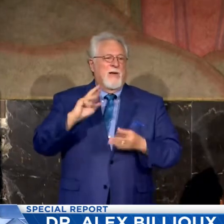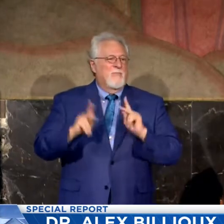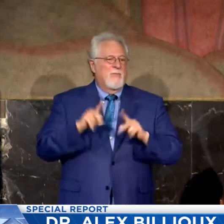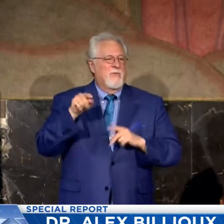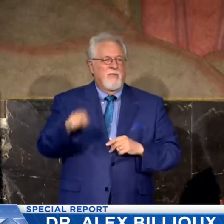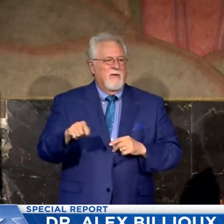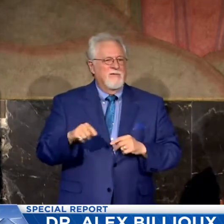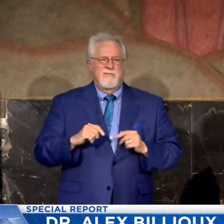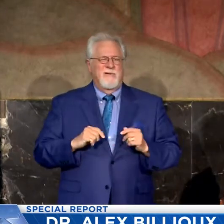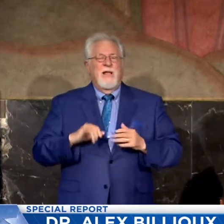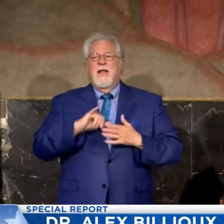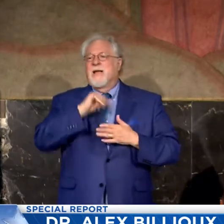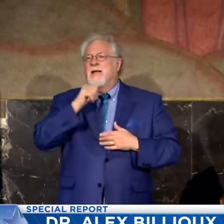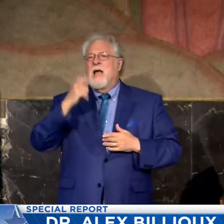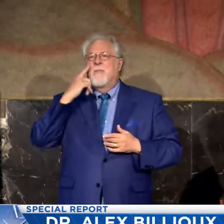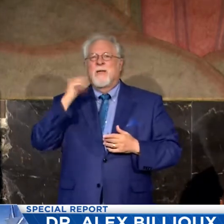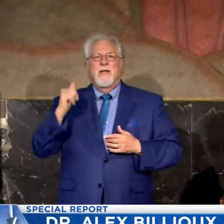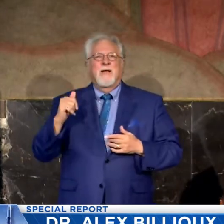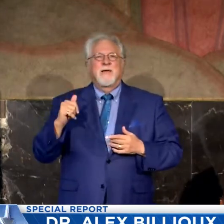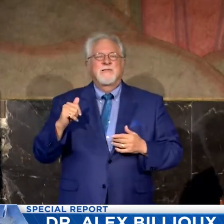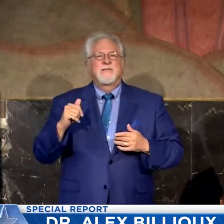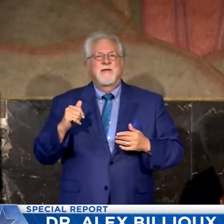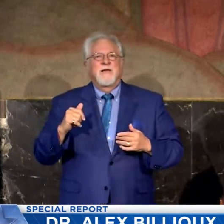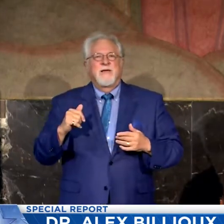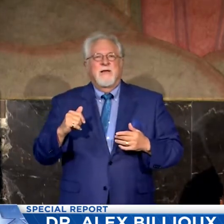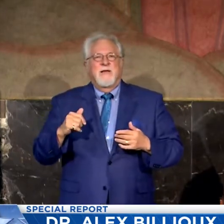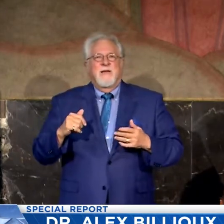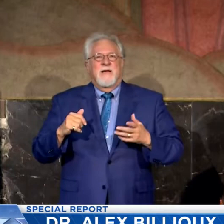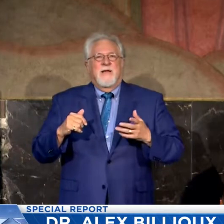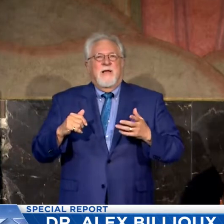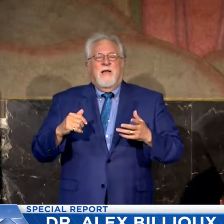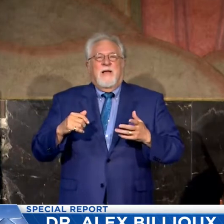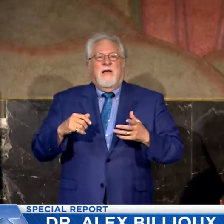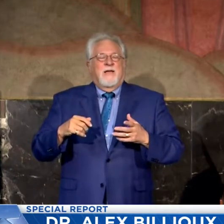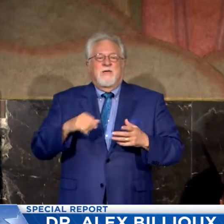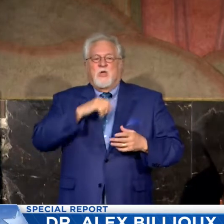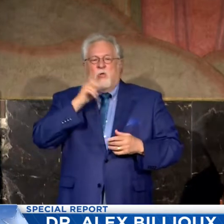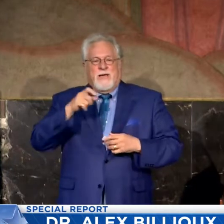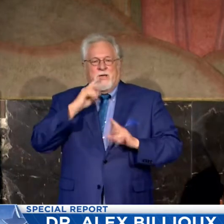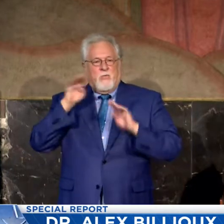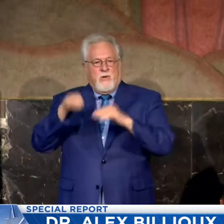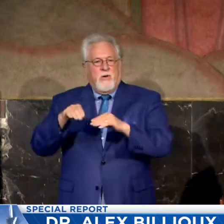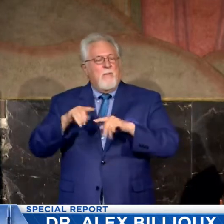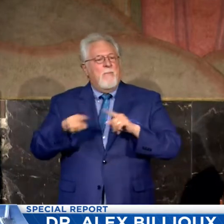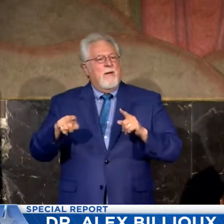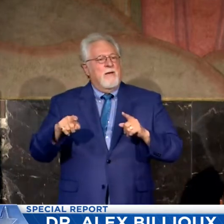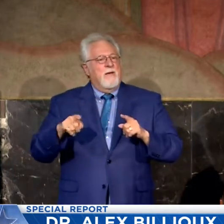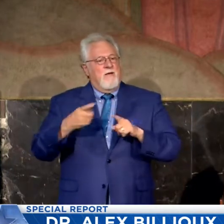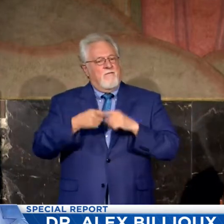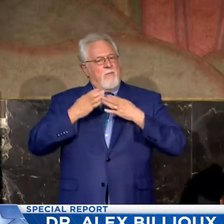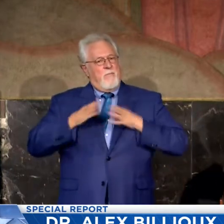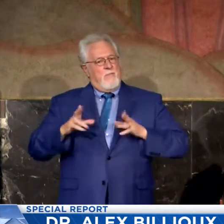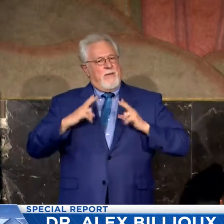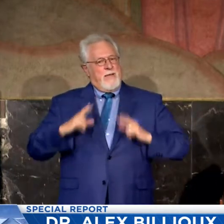BUT I WOULD NOT SAY THAT EVERY TIME A NEW FARM IS IDENTIFIED THAT WE WILL GIVE YOU WHO IT IS AND WHAT THE NUMBER OF INDIVIDUALS ARE.